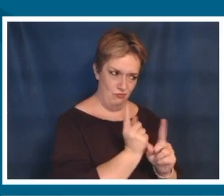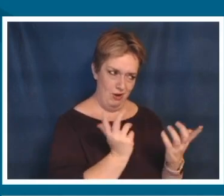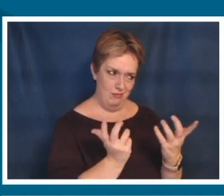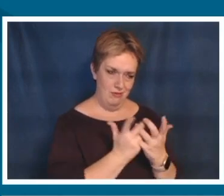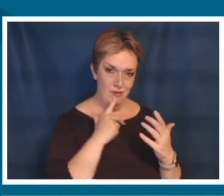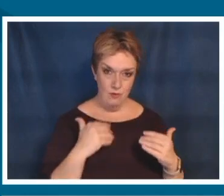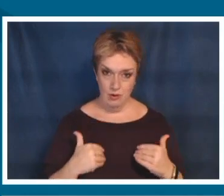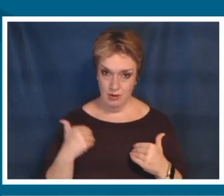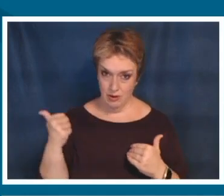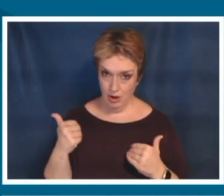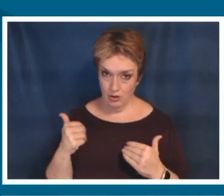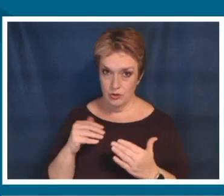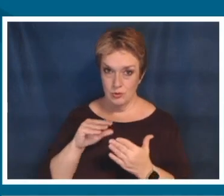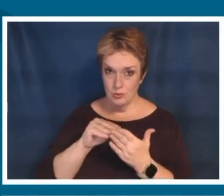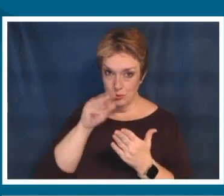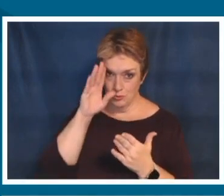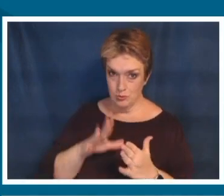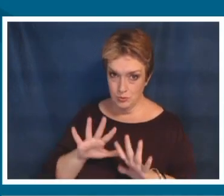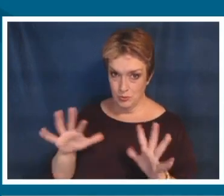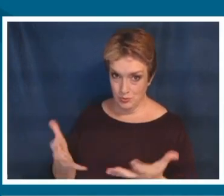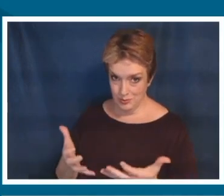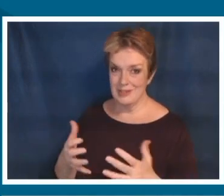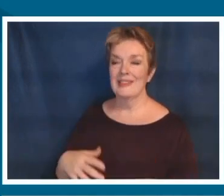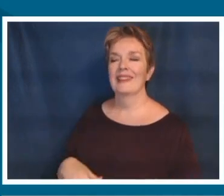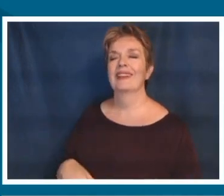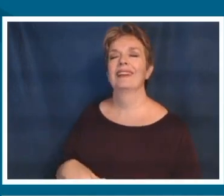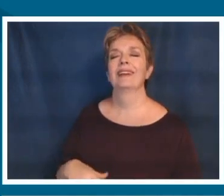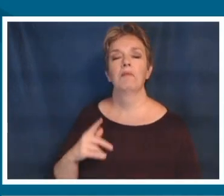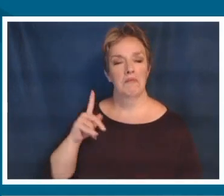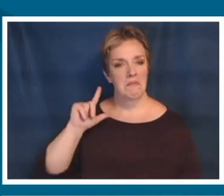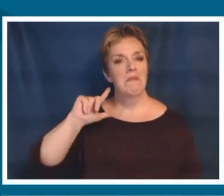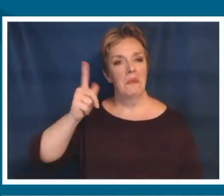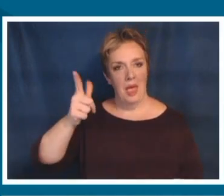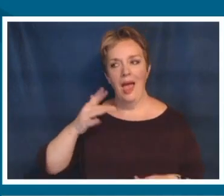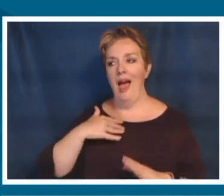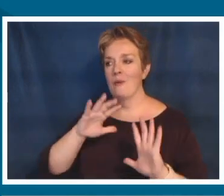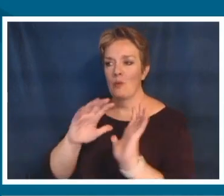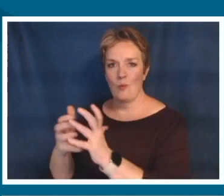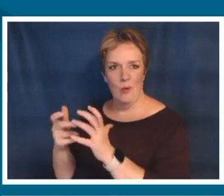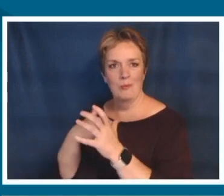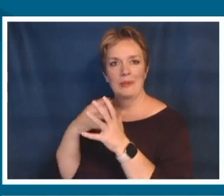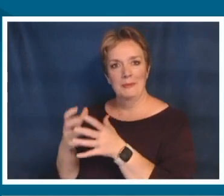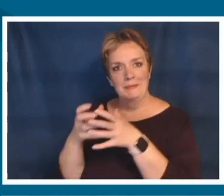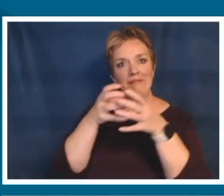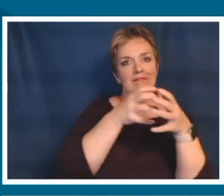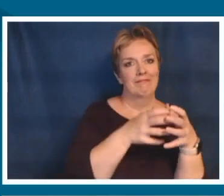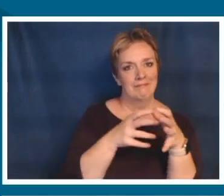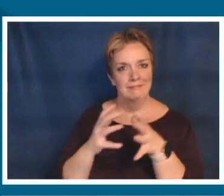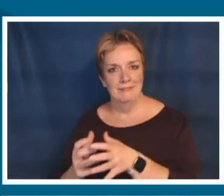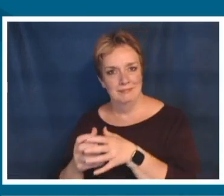again before we knew one another but it was an opportunity to do some of that